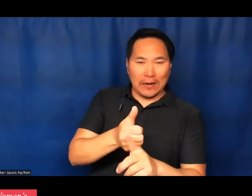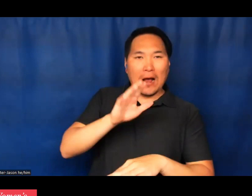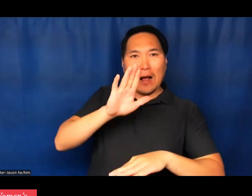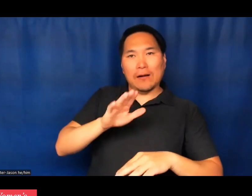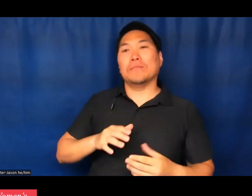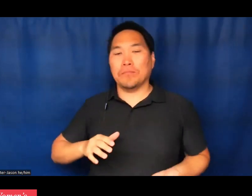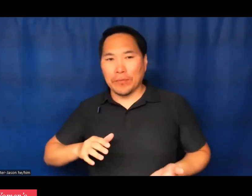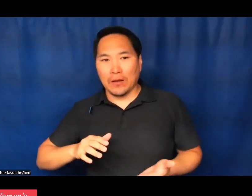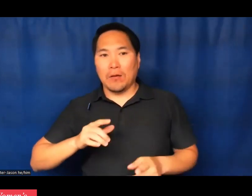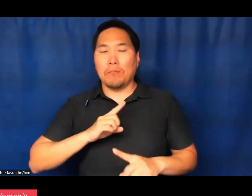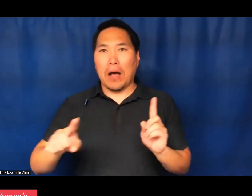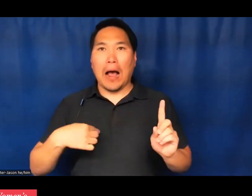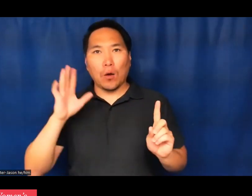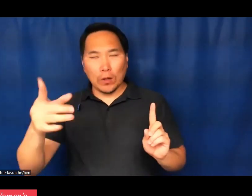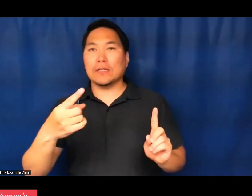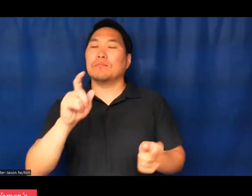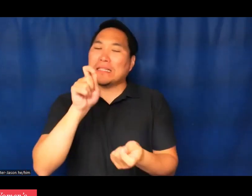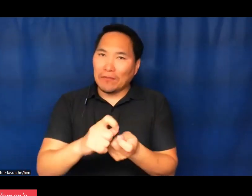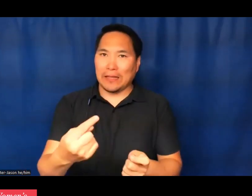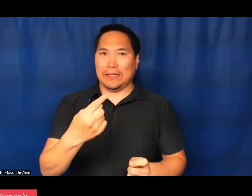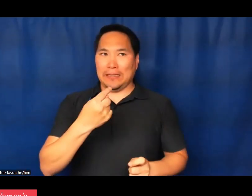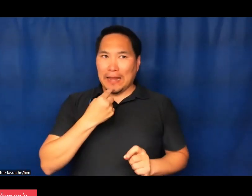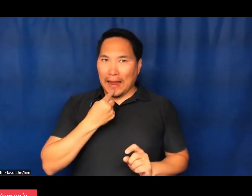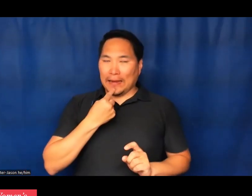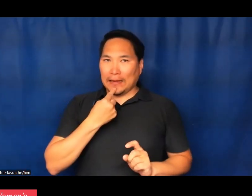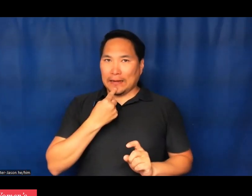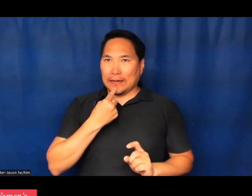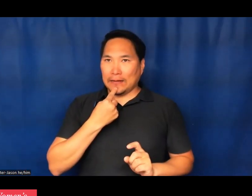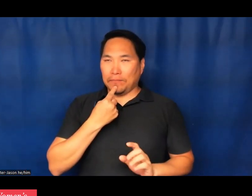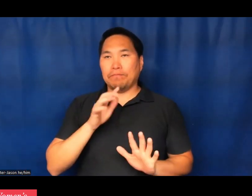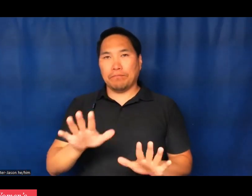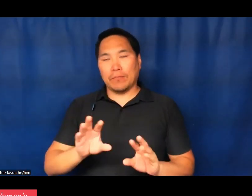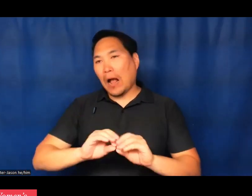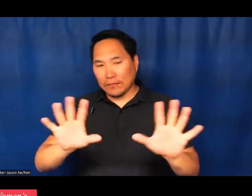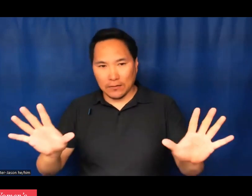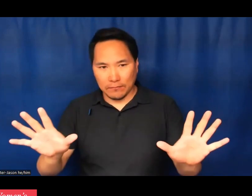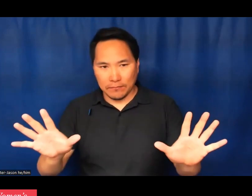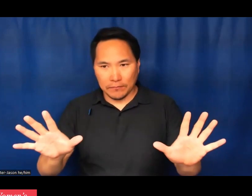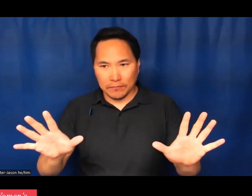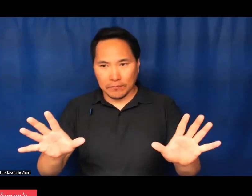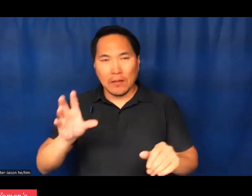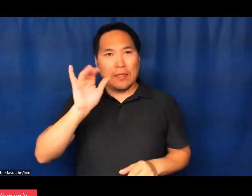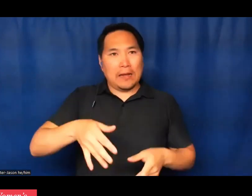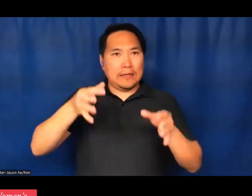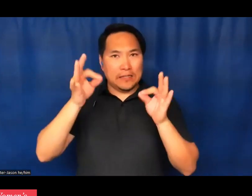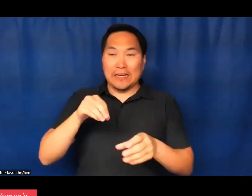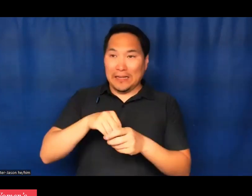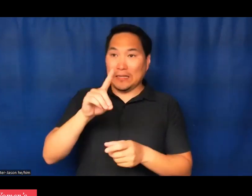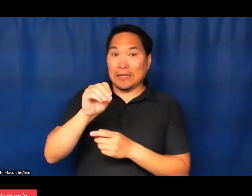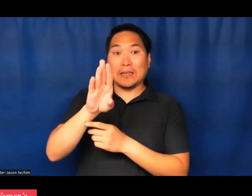But I want to say specifically, of course, this decision in Dobbs will affect everyone